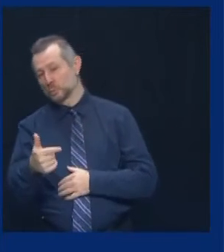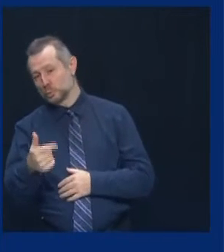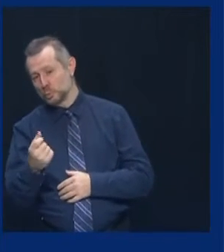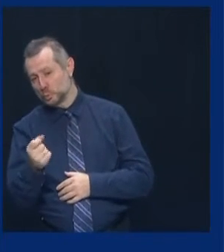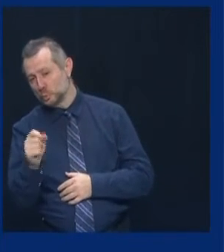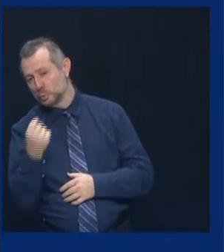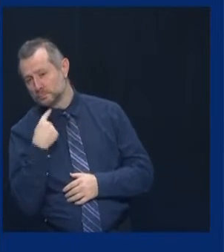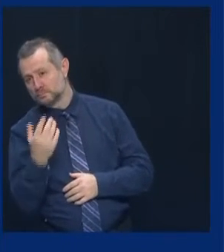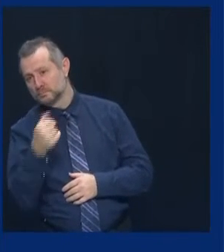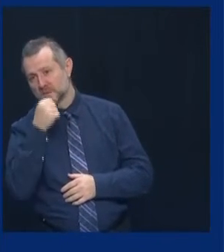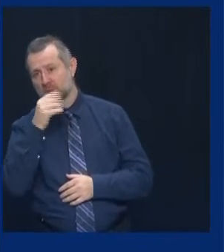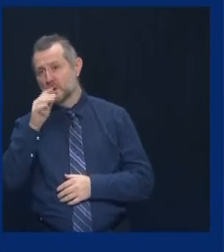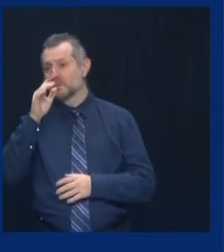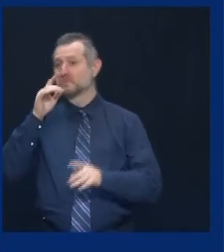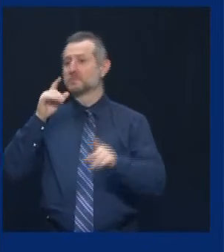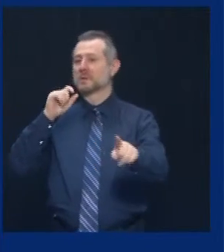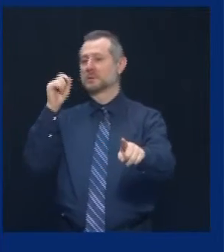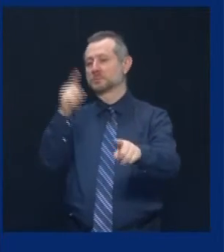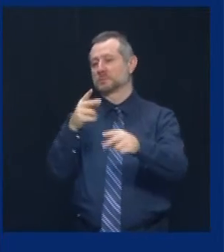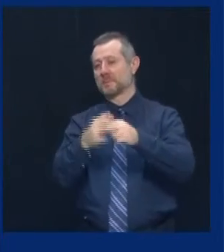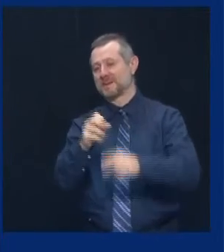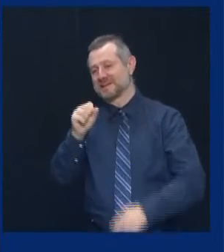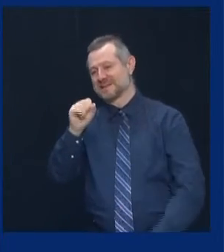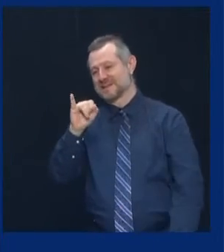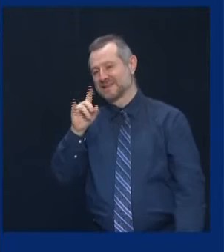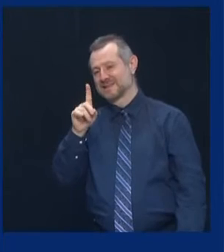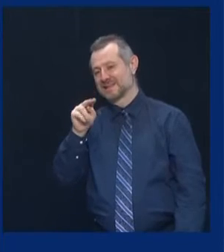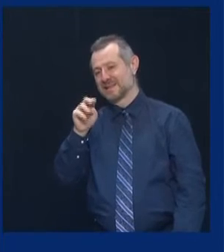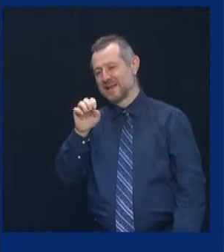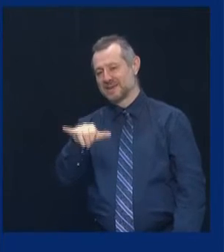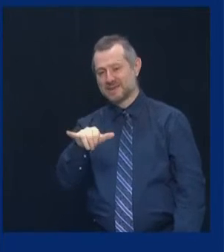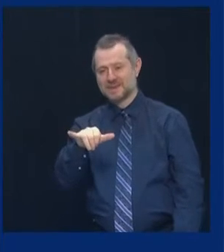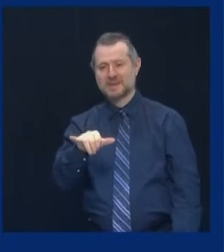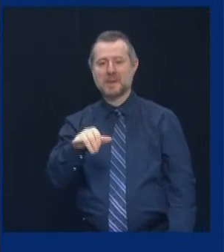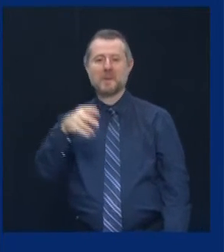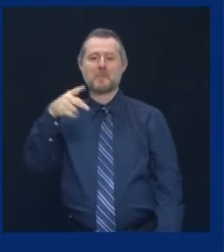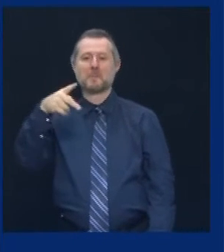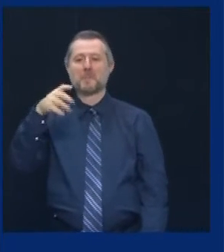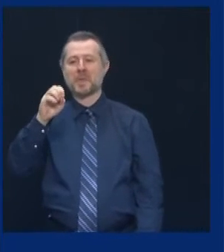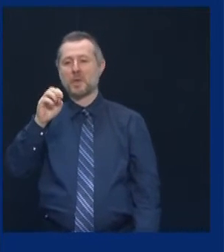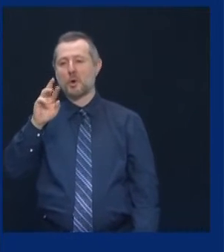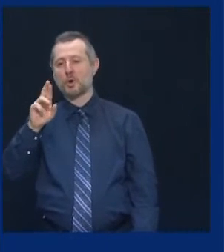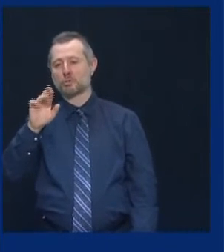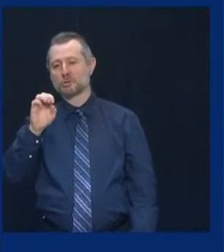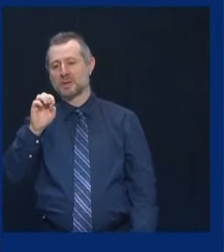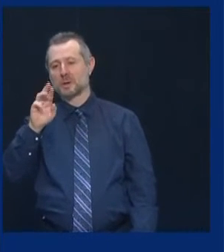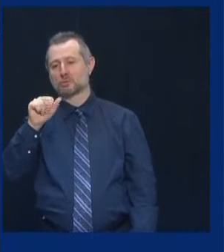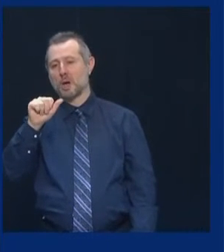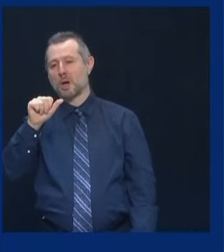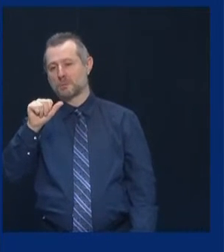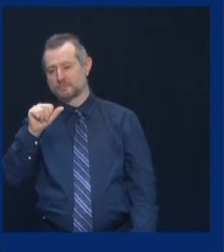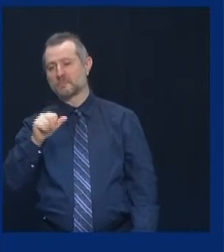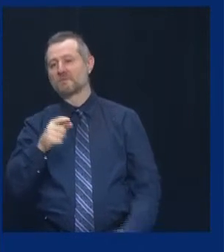NEXT QUESTION, OPERATOR?